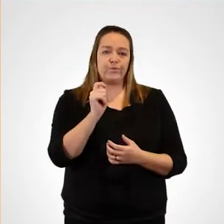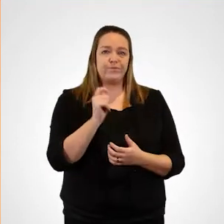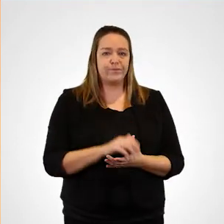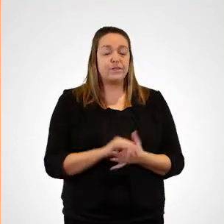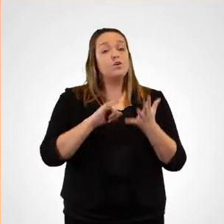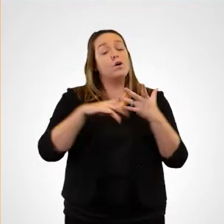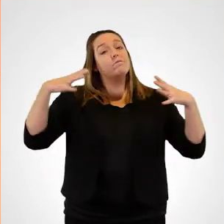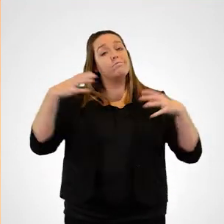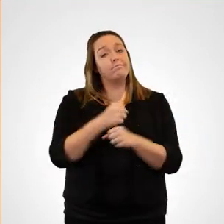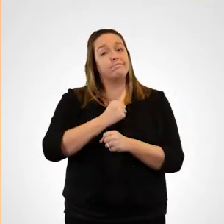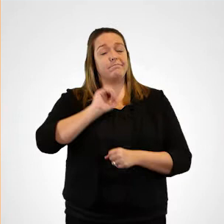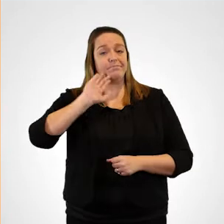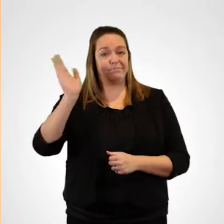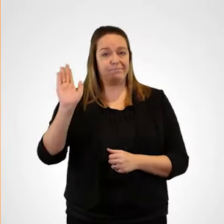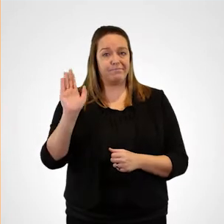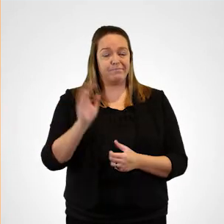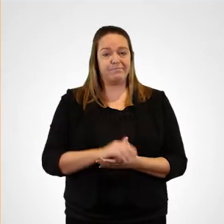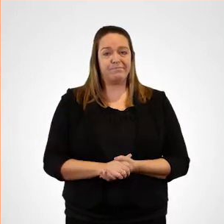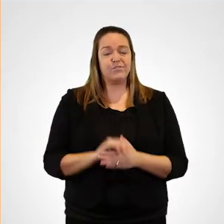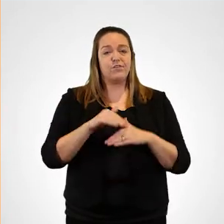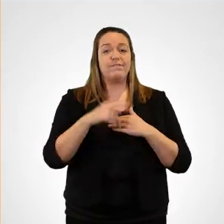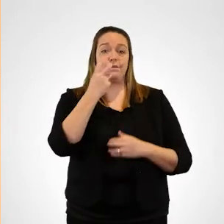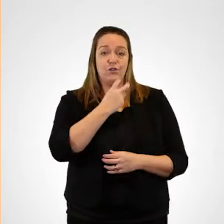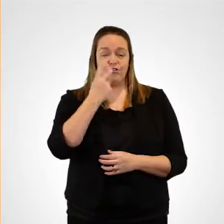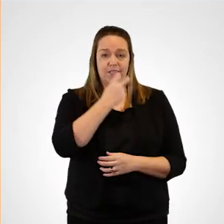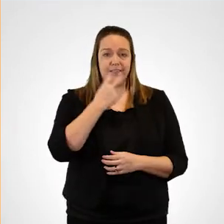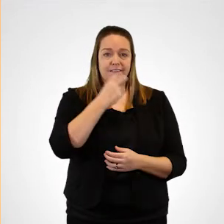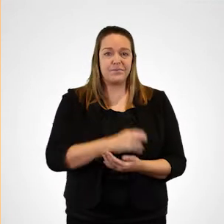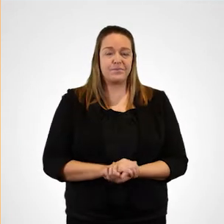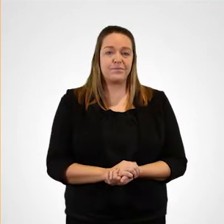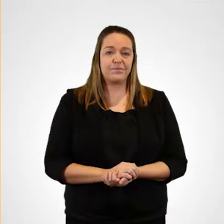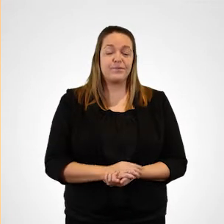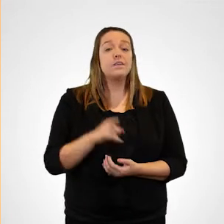Just to sum up what I've been saying about speechreading,